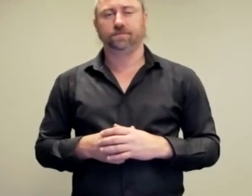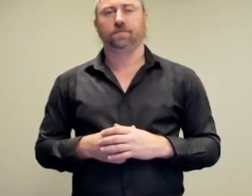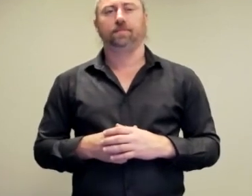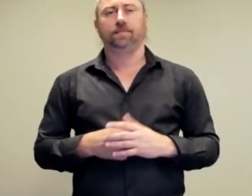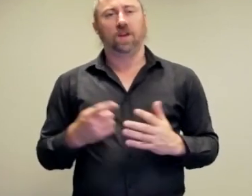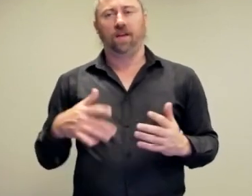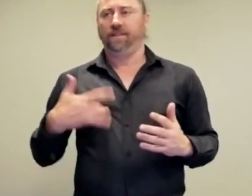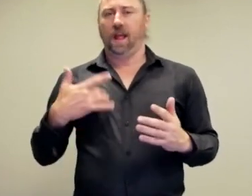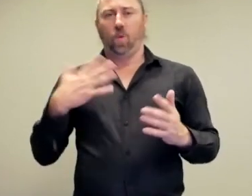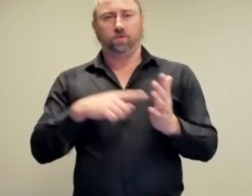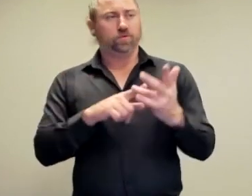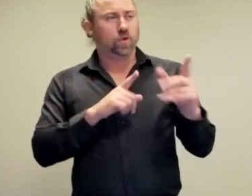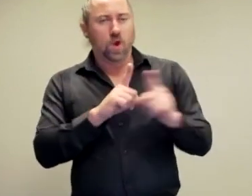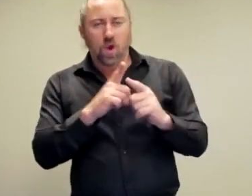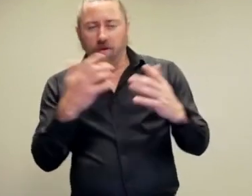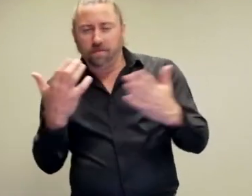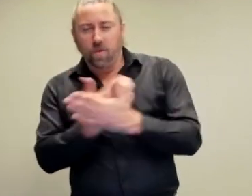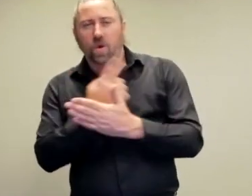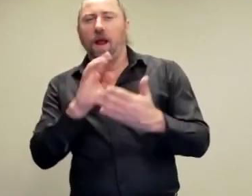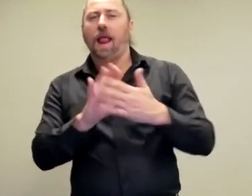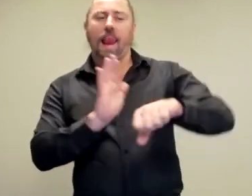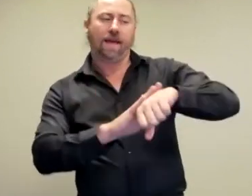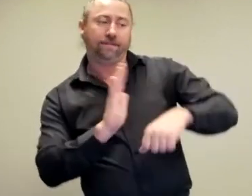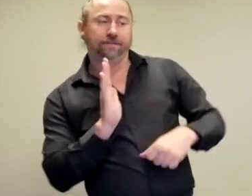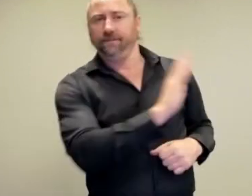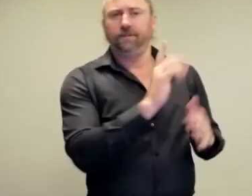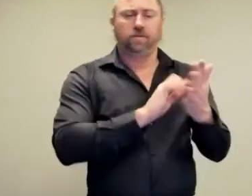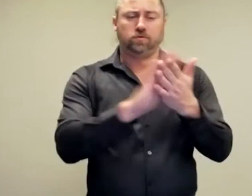Three lamps gather together in deep thought. Bodily connotations